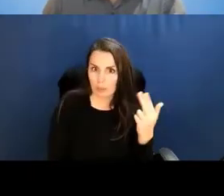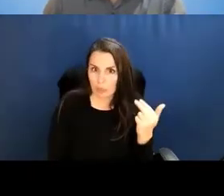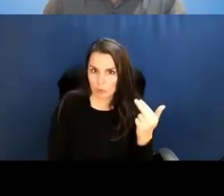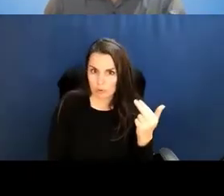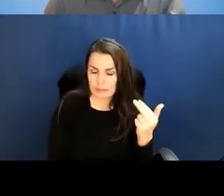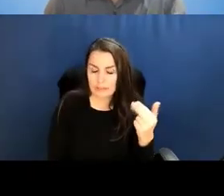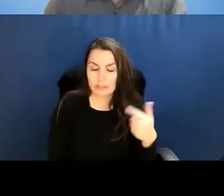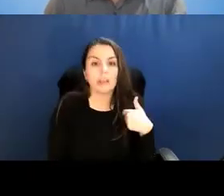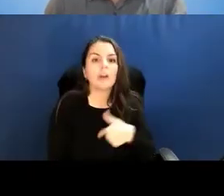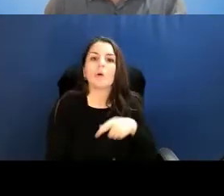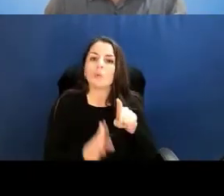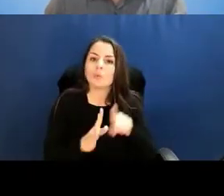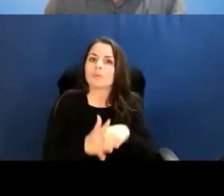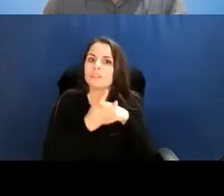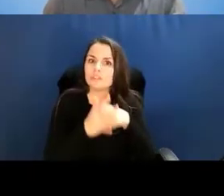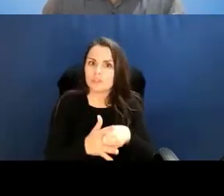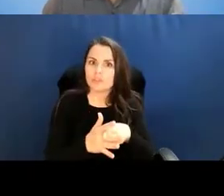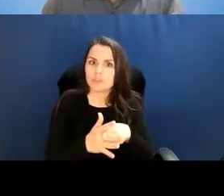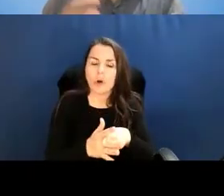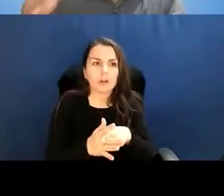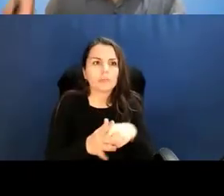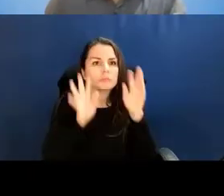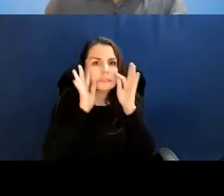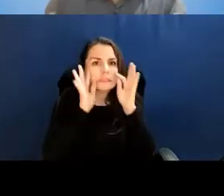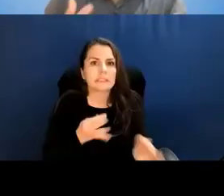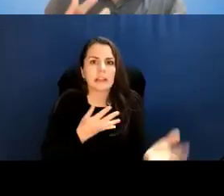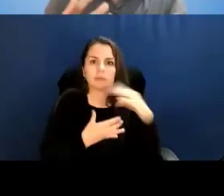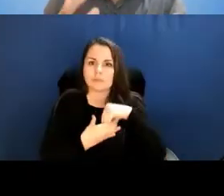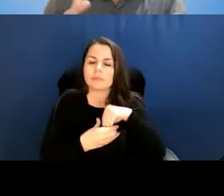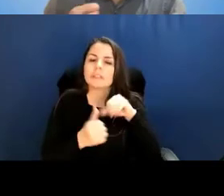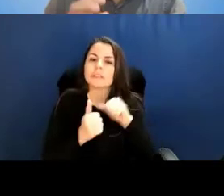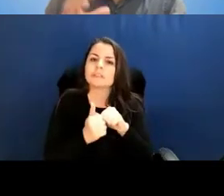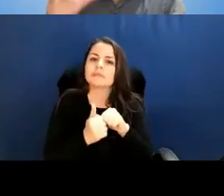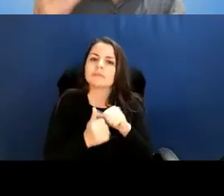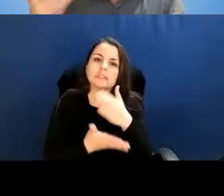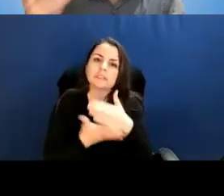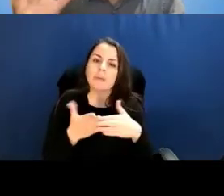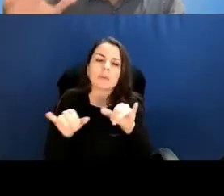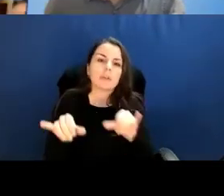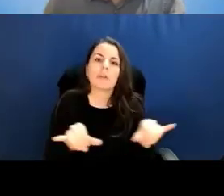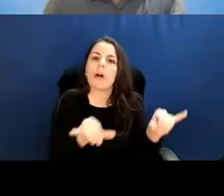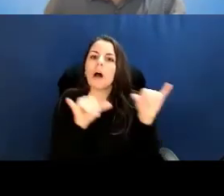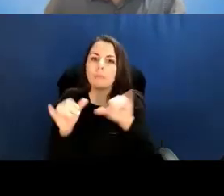was incorporate some common elements, so we wanted to make sure that we are capturing common metrics,